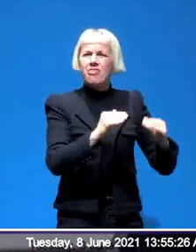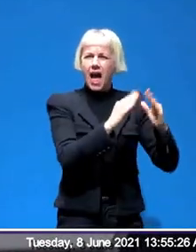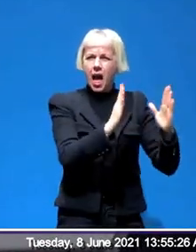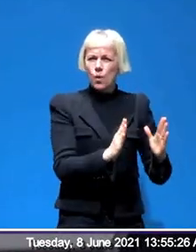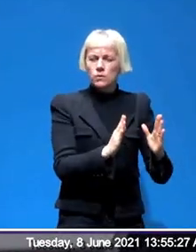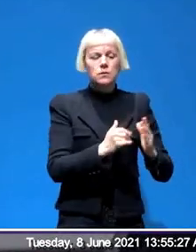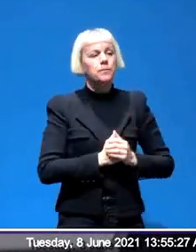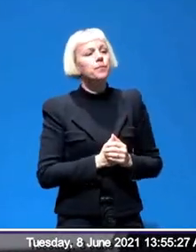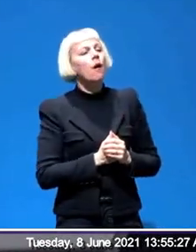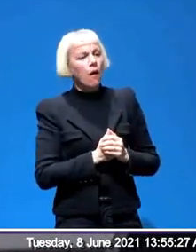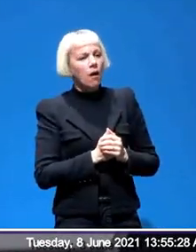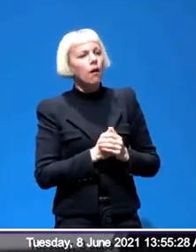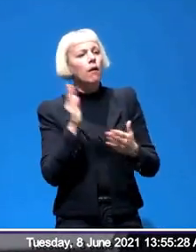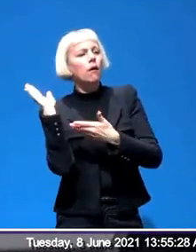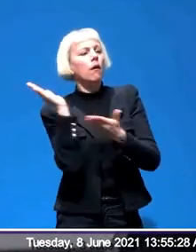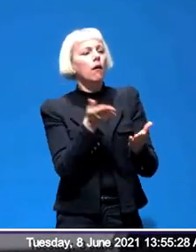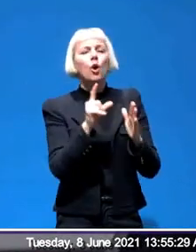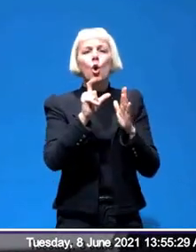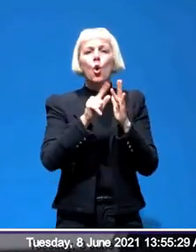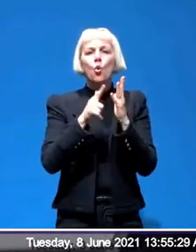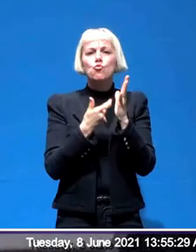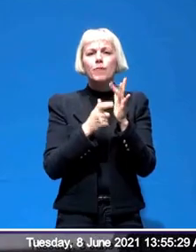The money would come down for all the clients at once.